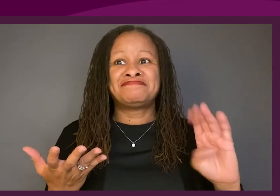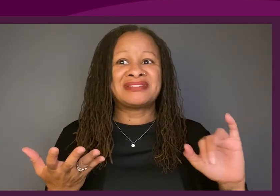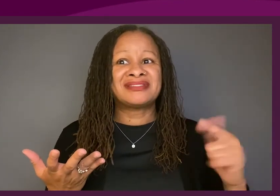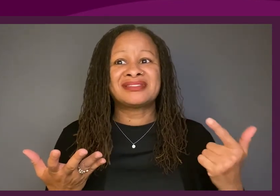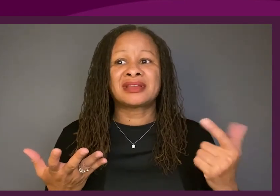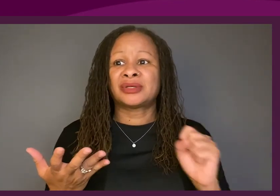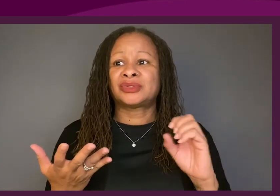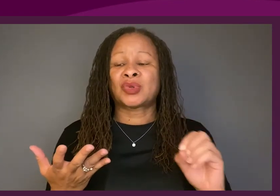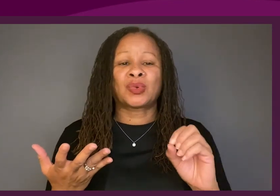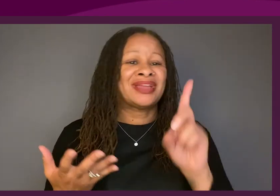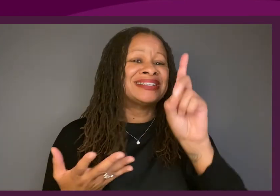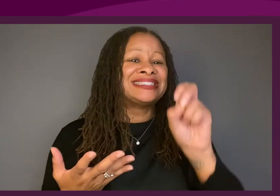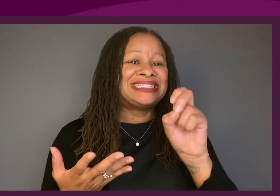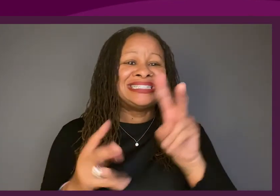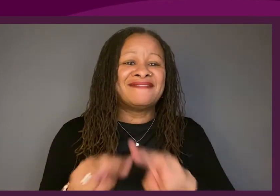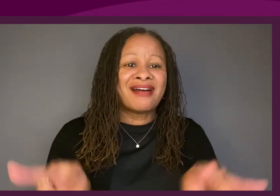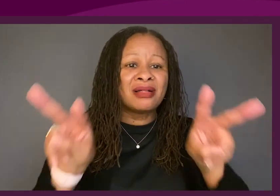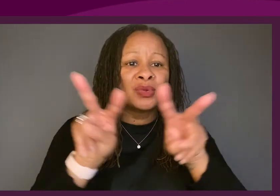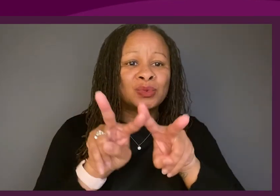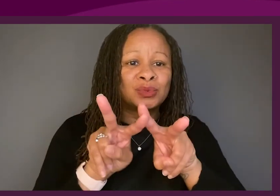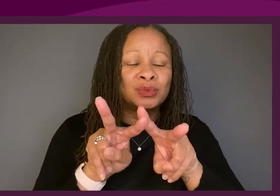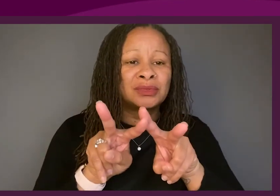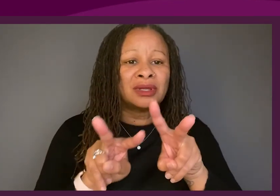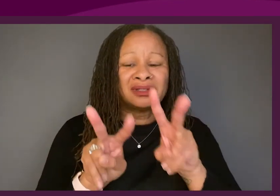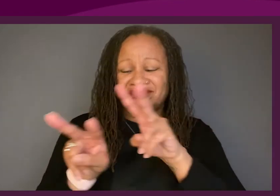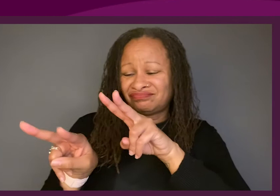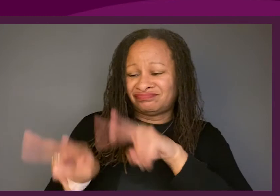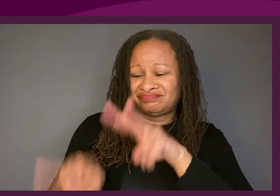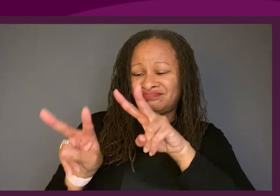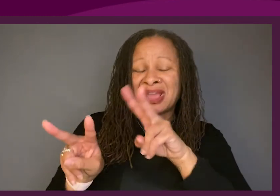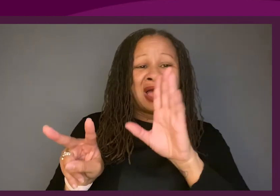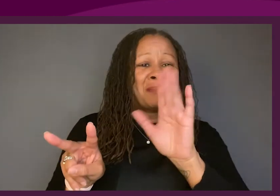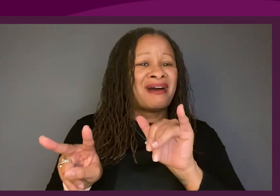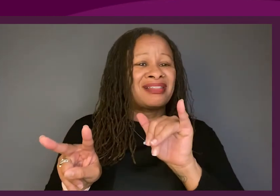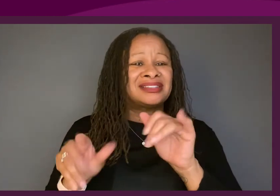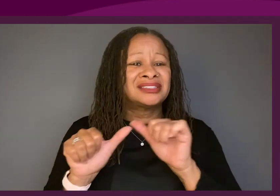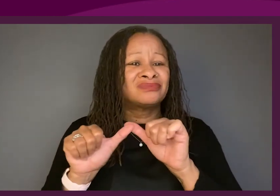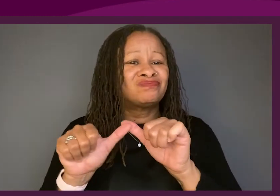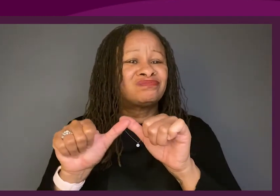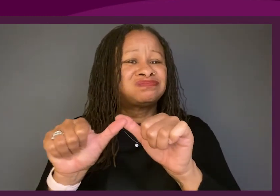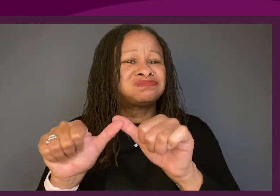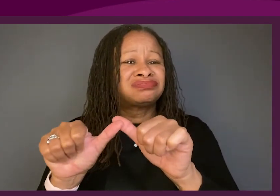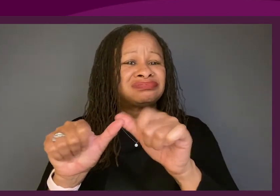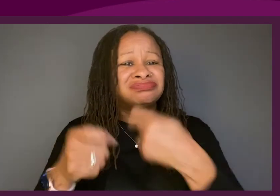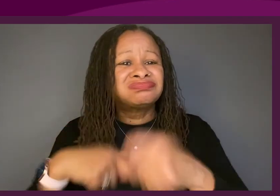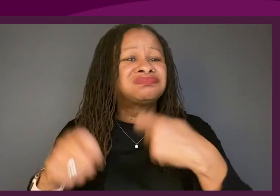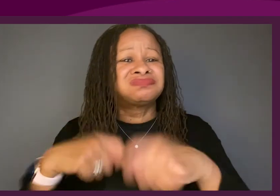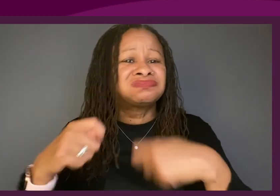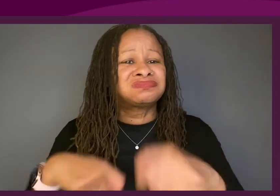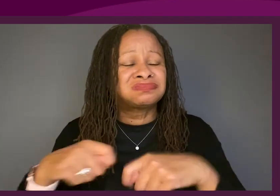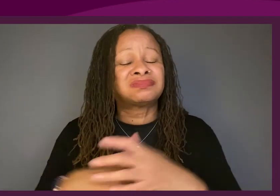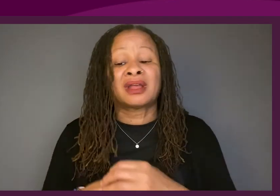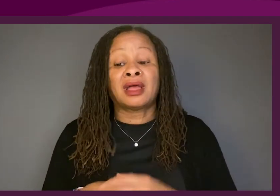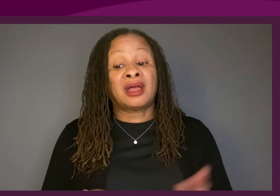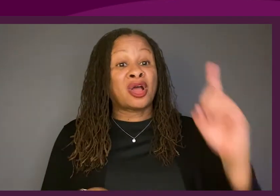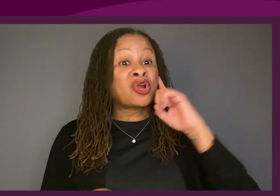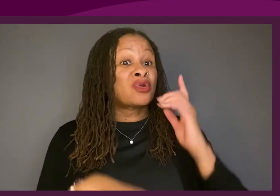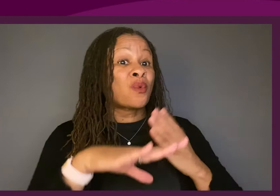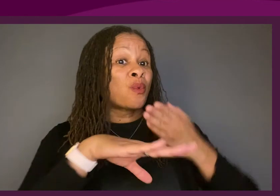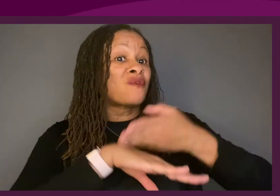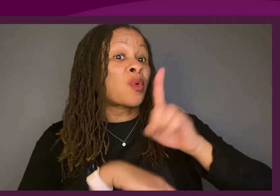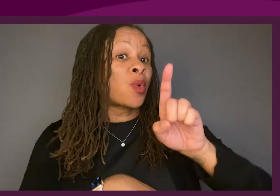I've heard that over 100,000 people have been admitted to these facilities since the 1st